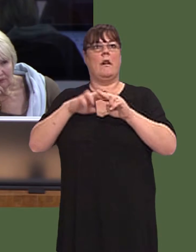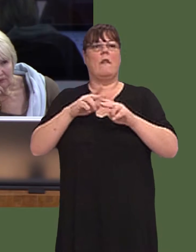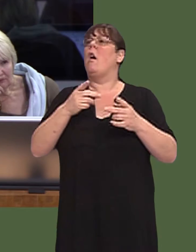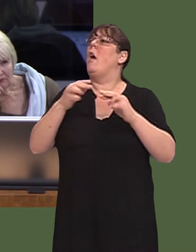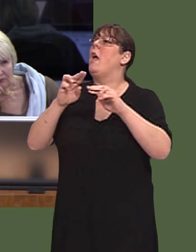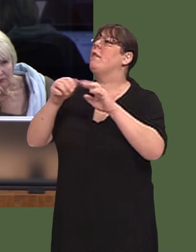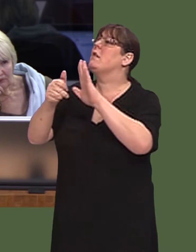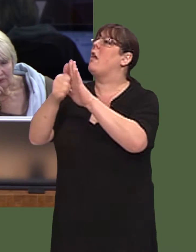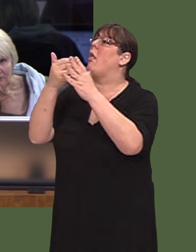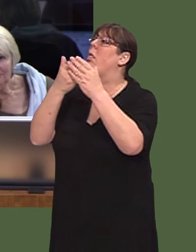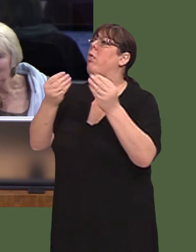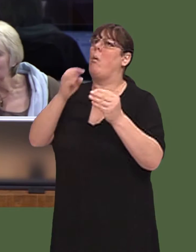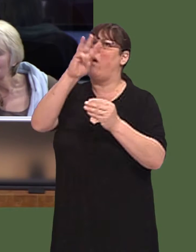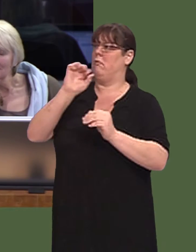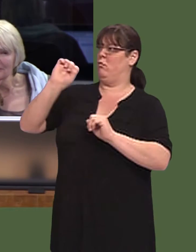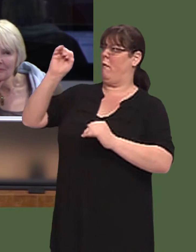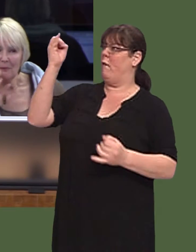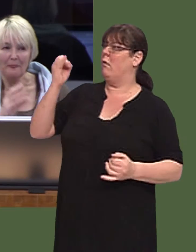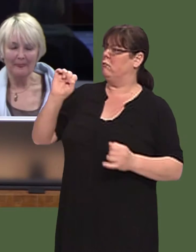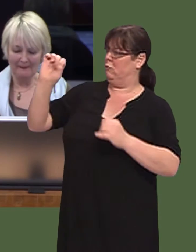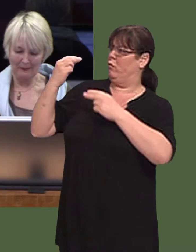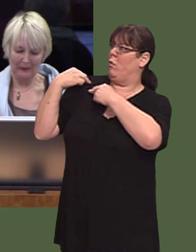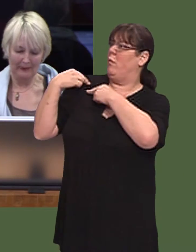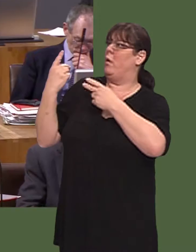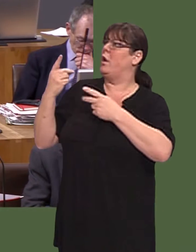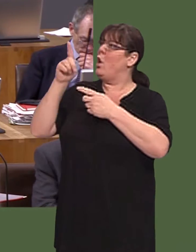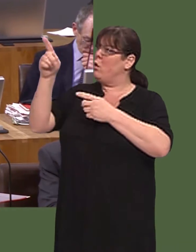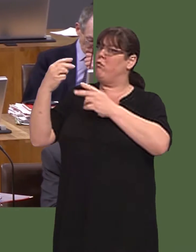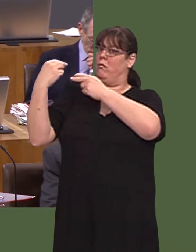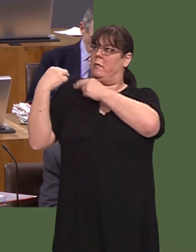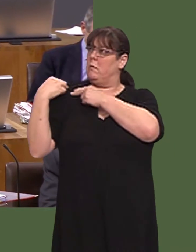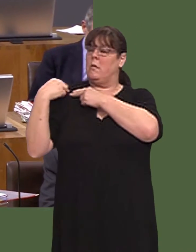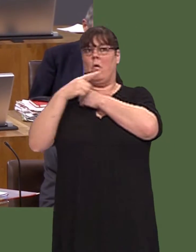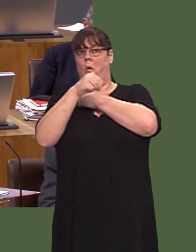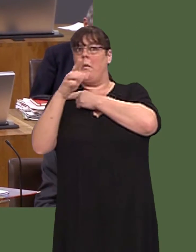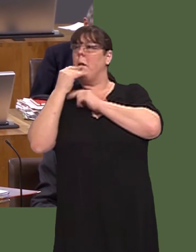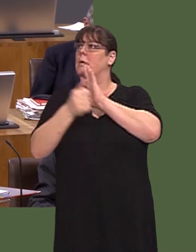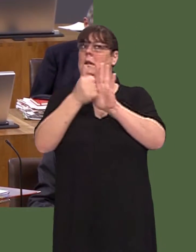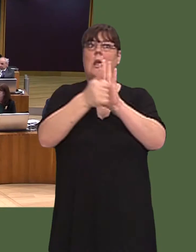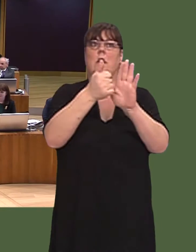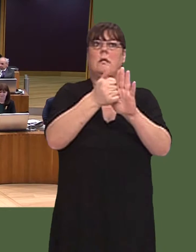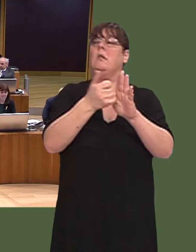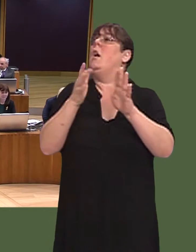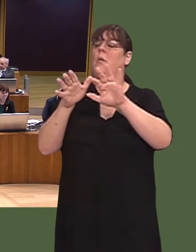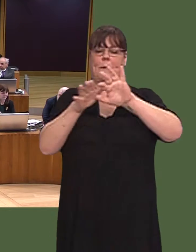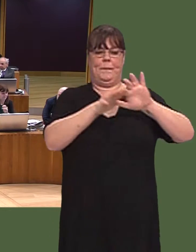You are responsible for the skills of people in this country. Leanne Wood: I want to move on to transport now, though.